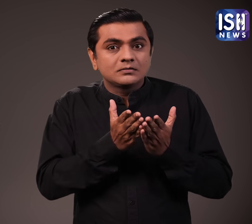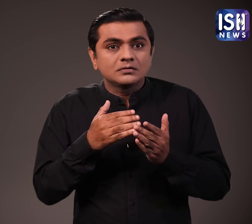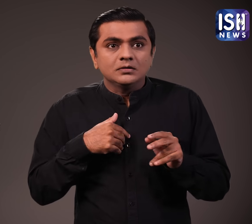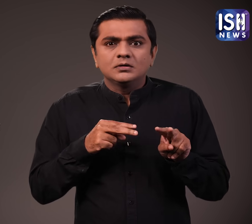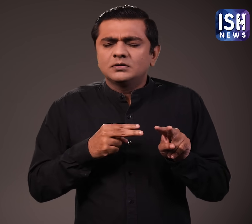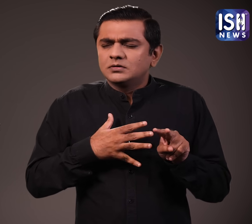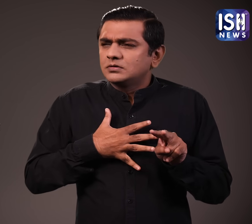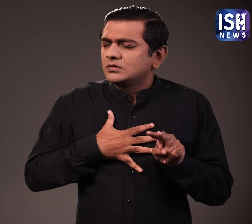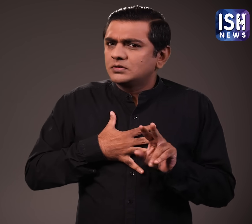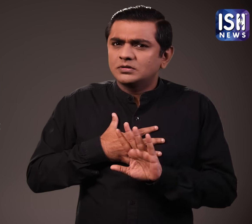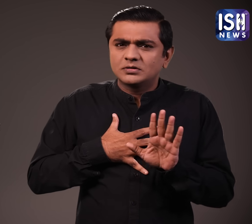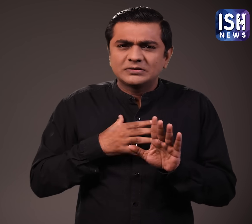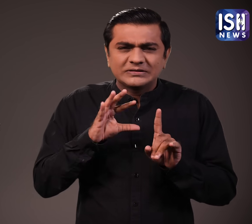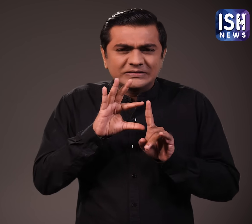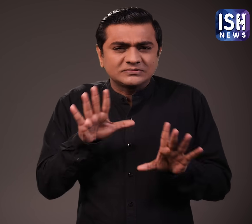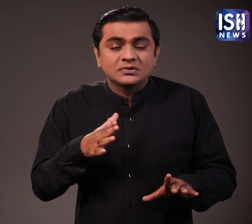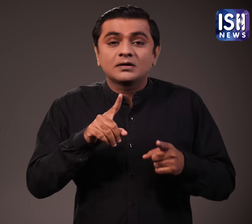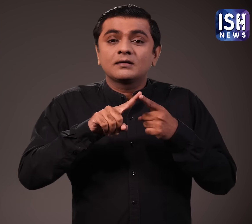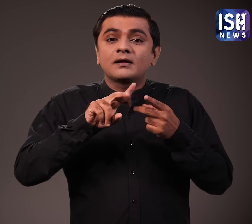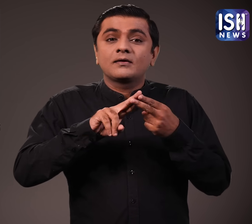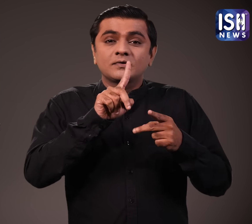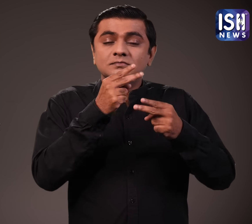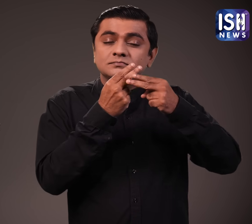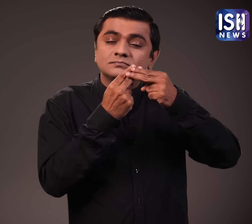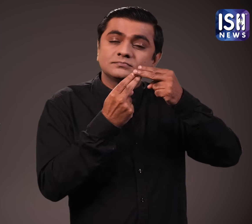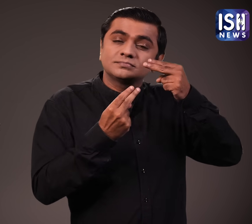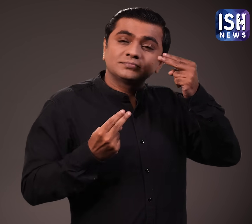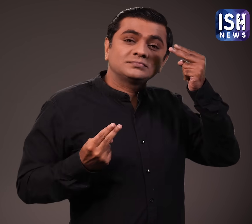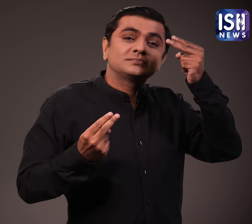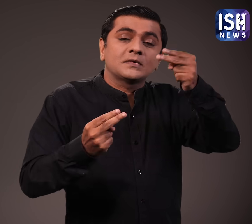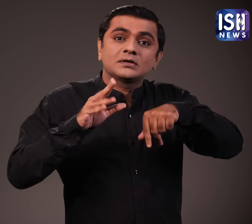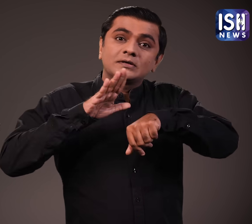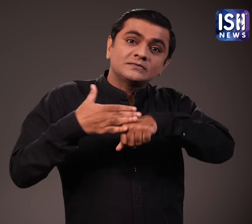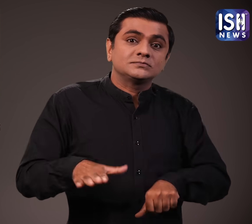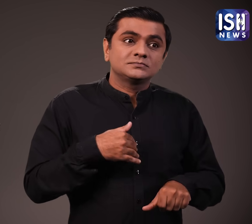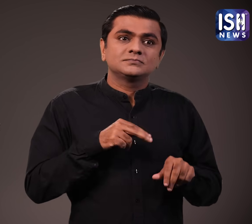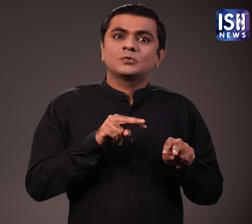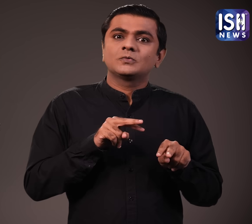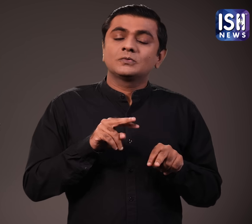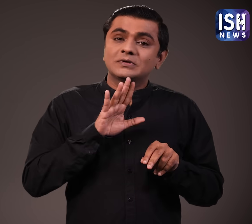This was a very terrifying journey. Friday shared the entire story. It's very shocking!